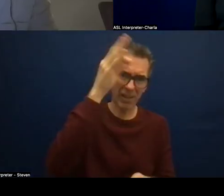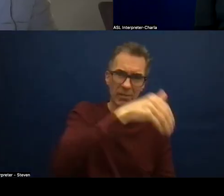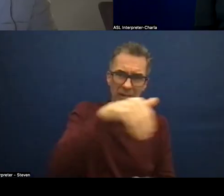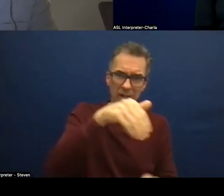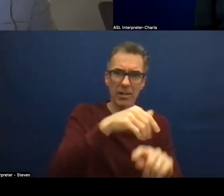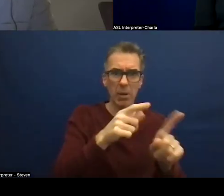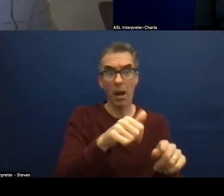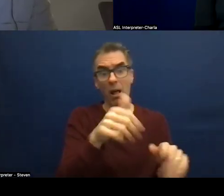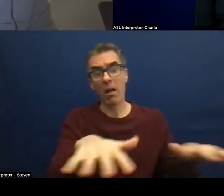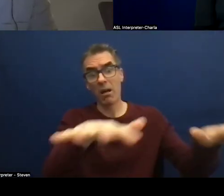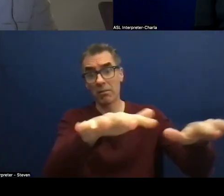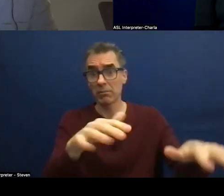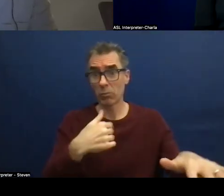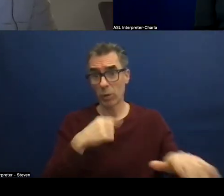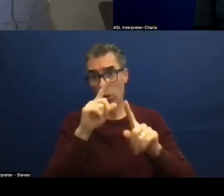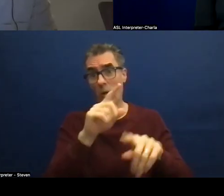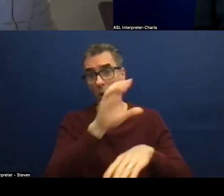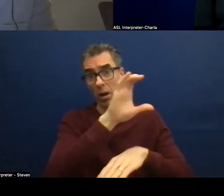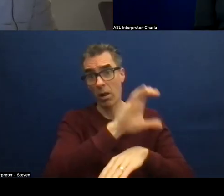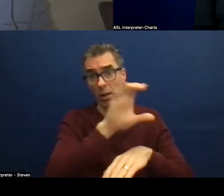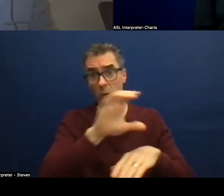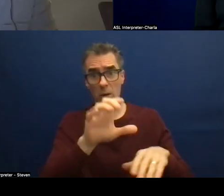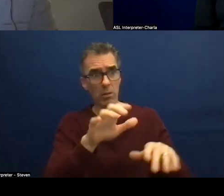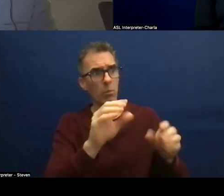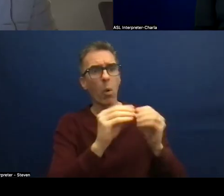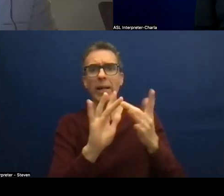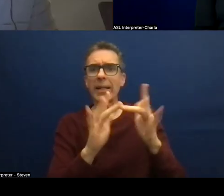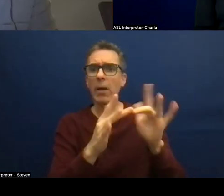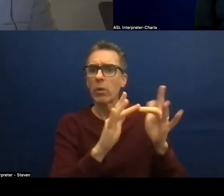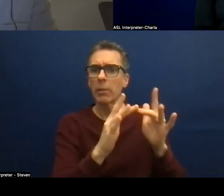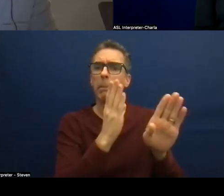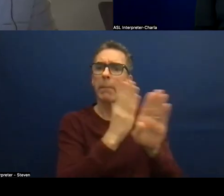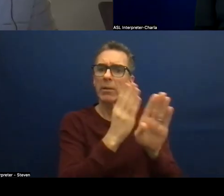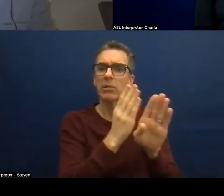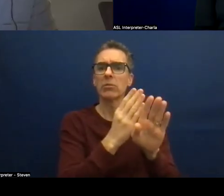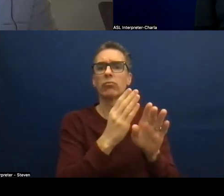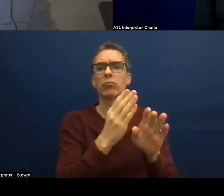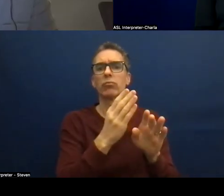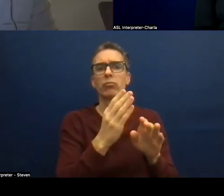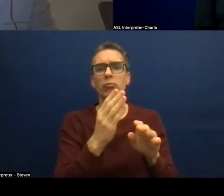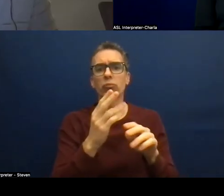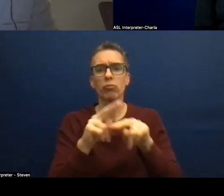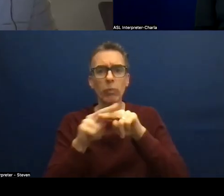on Colorado and creating a network of bus rapid transit so people can truly leave their car at home, right?